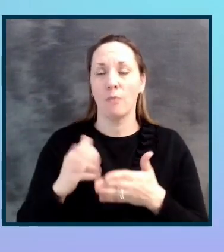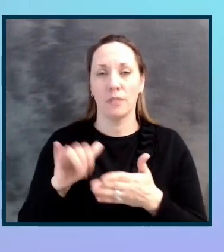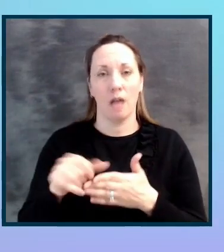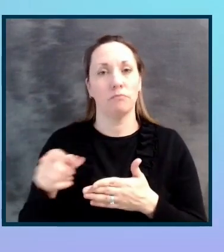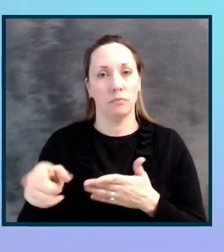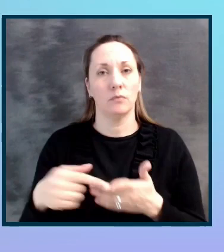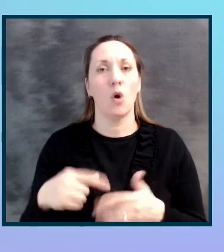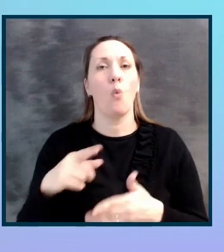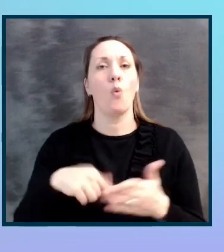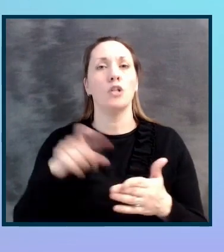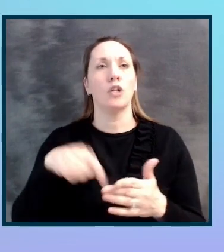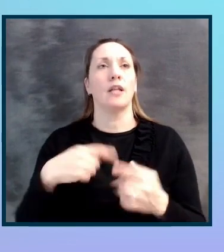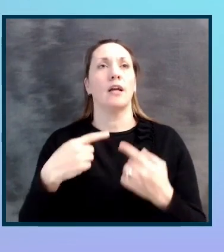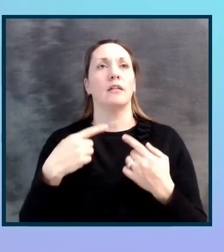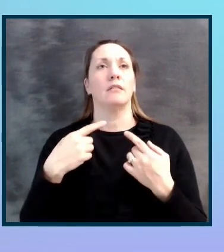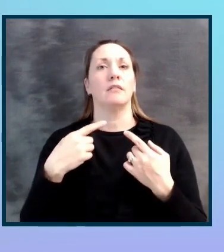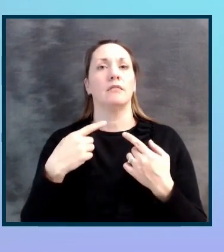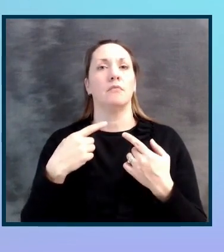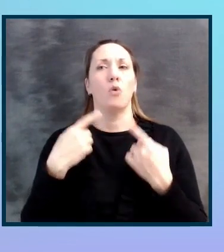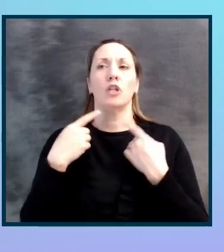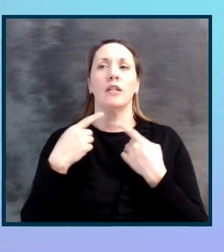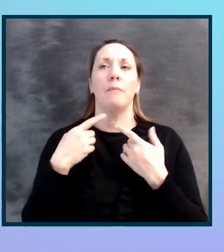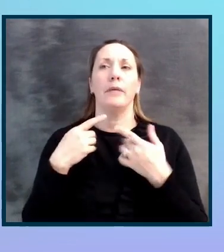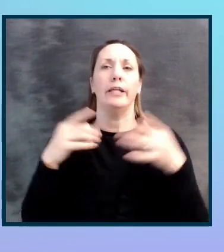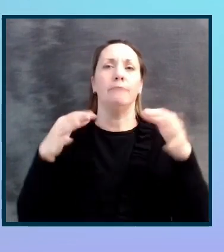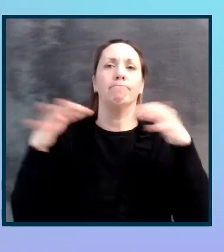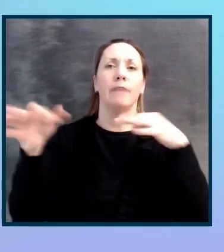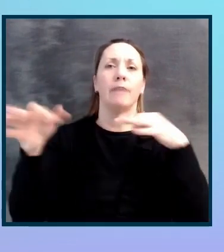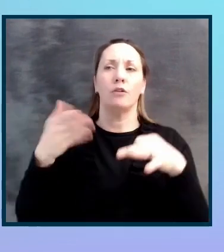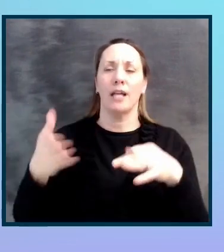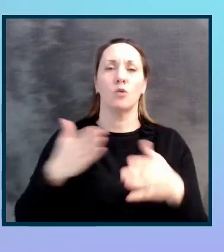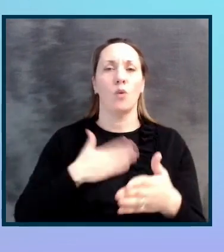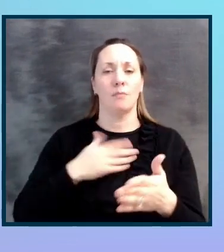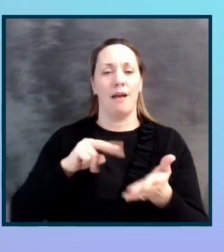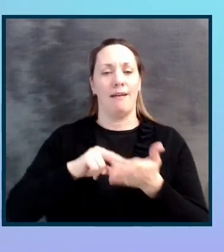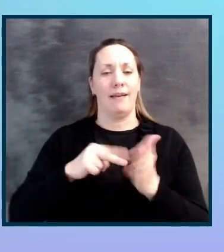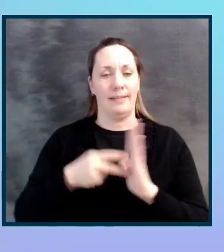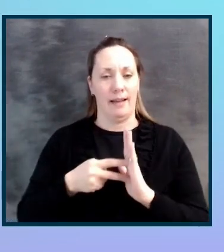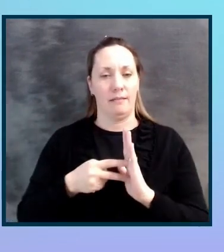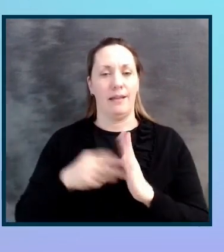What should this be announcing as? What is my intent as a design, right? What are those things for me?